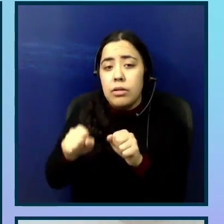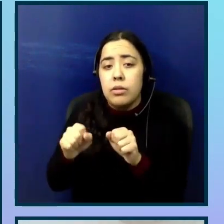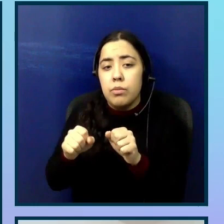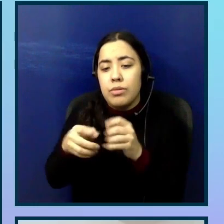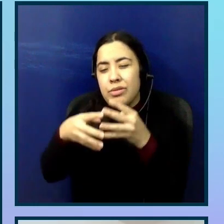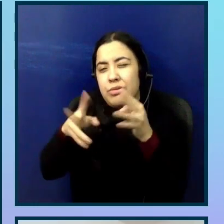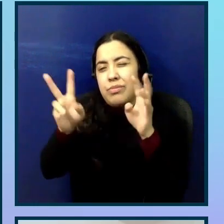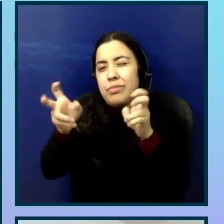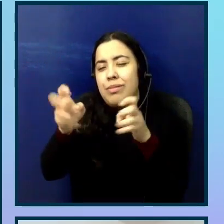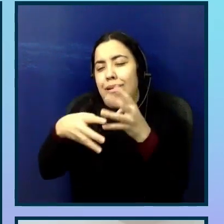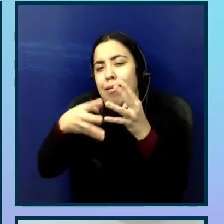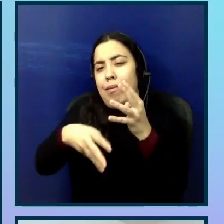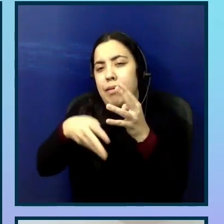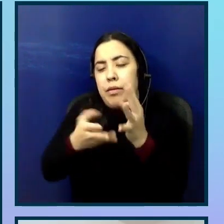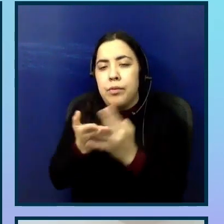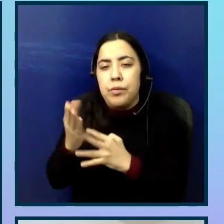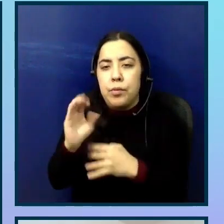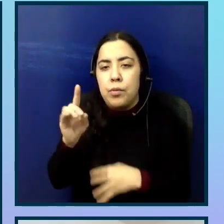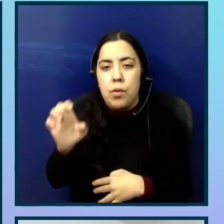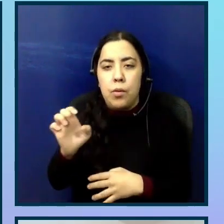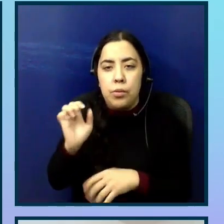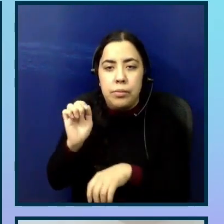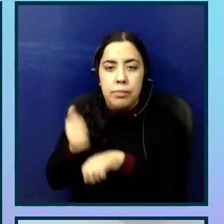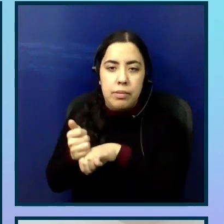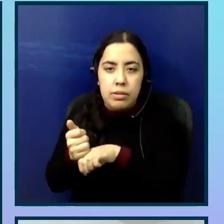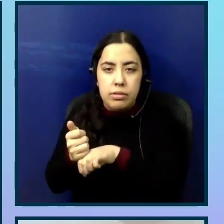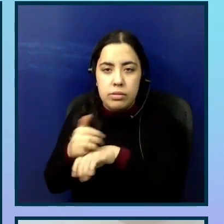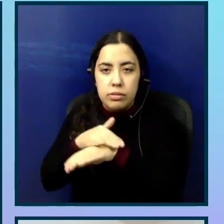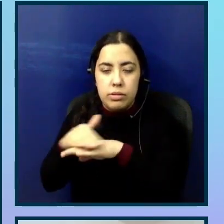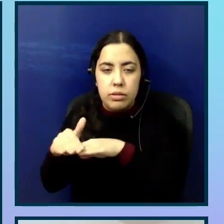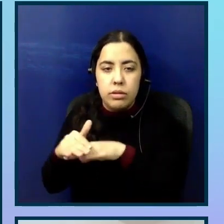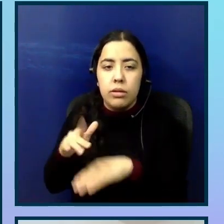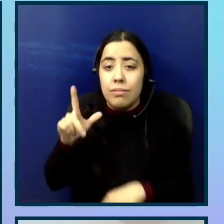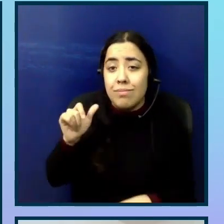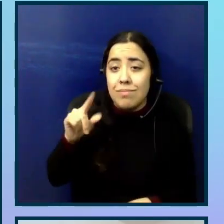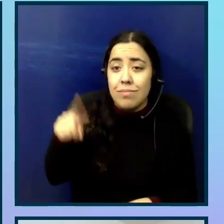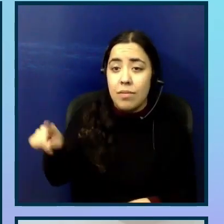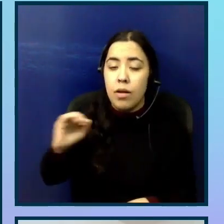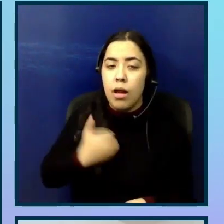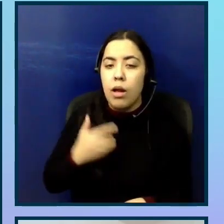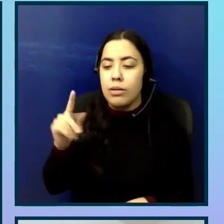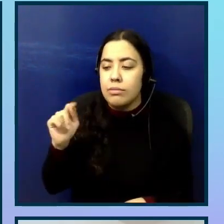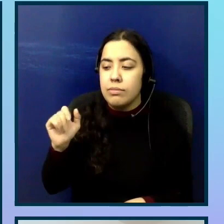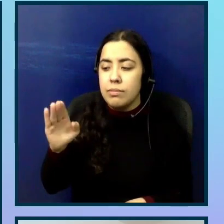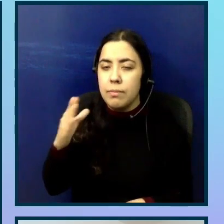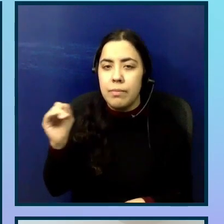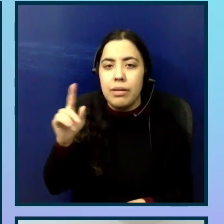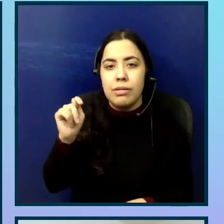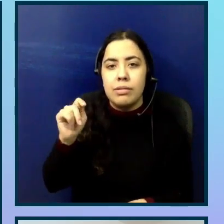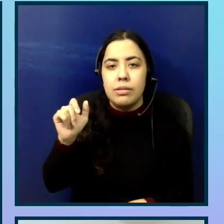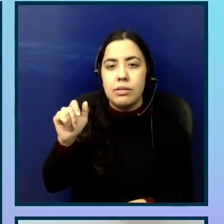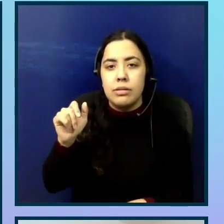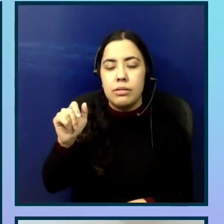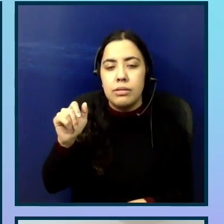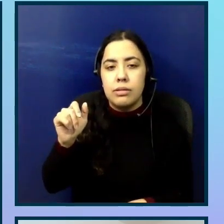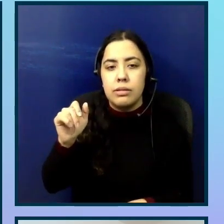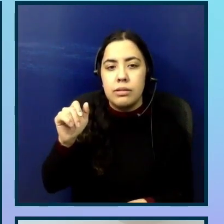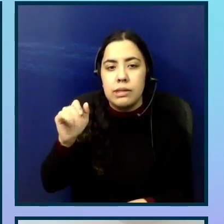An example of this at LA-Z is our tabs and tab panels. I was working on a bug about the way a user could switch